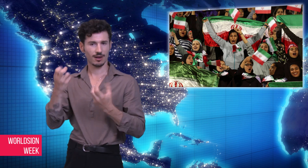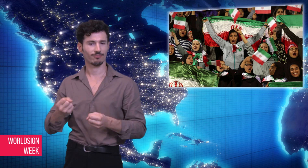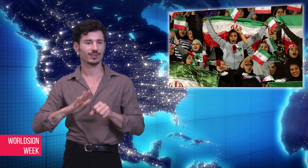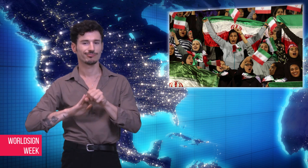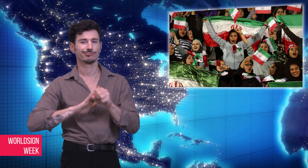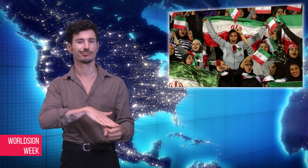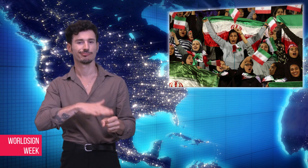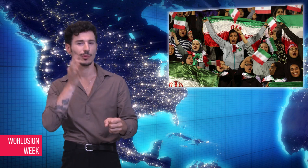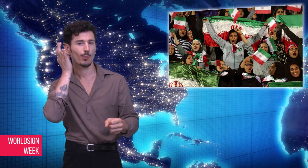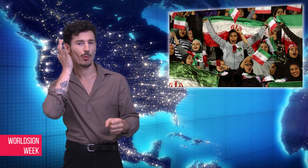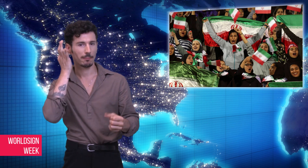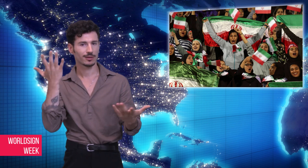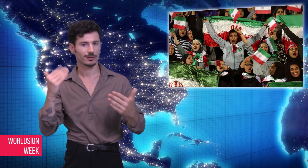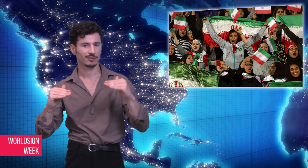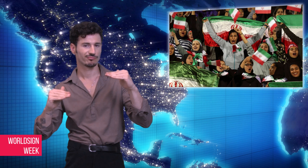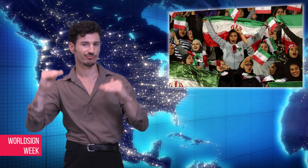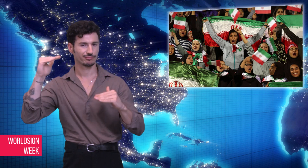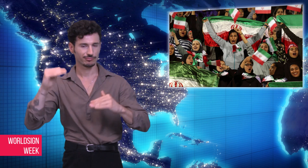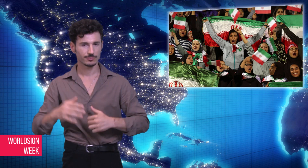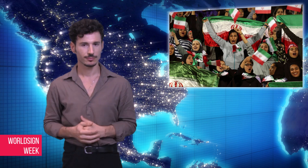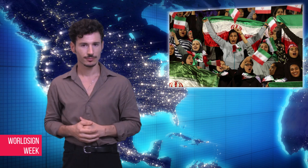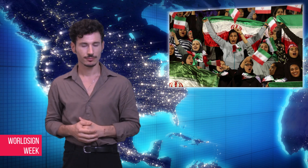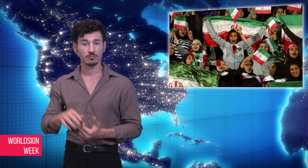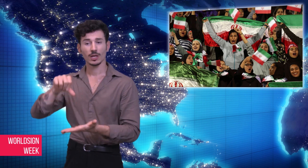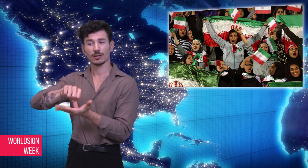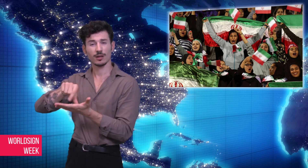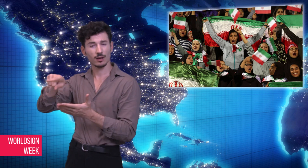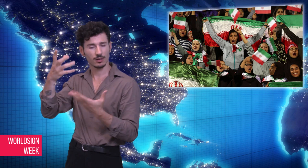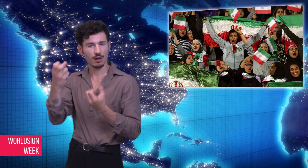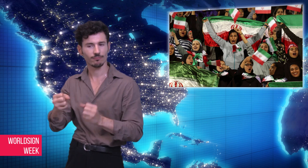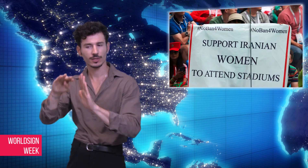regarding the status of women in Iran.